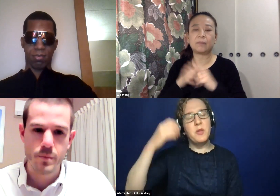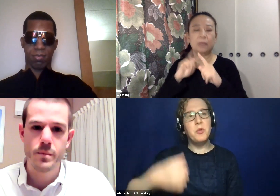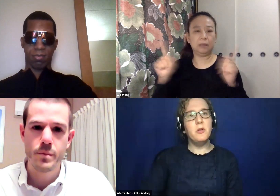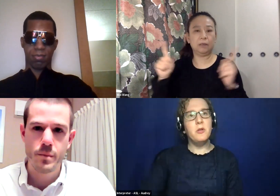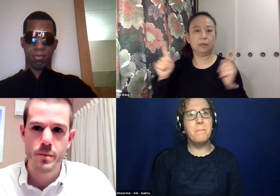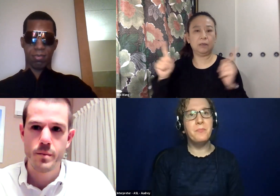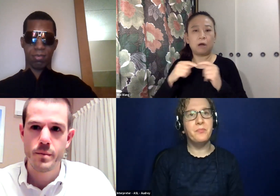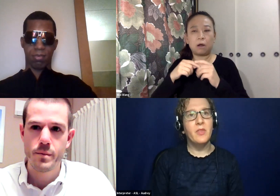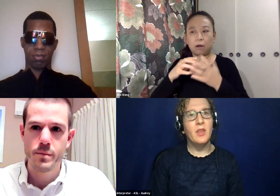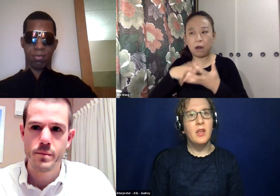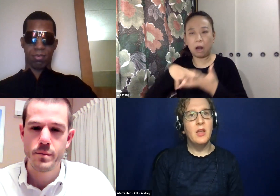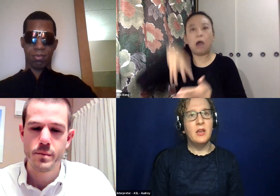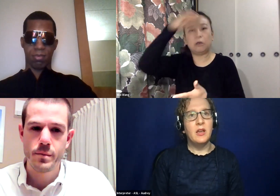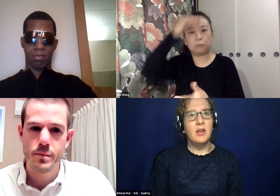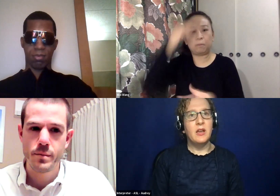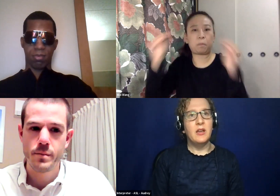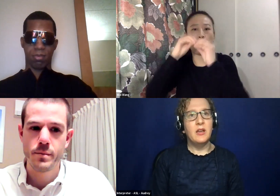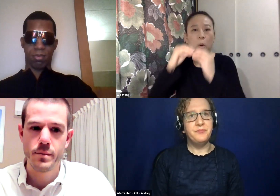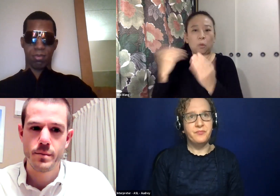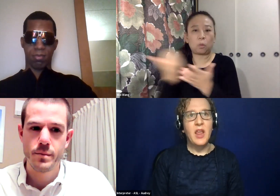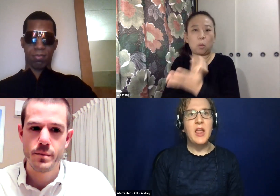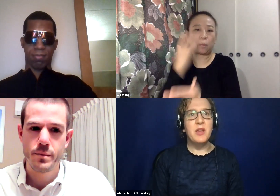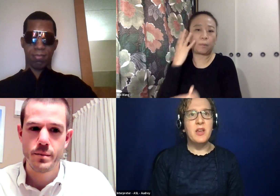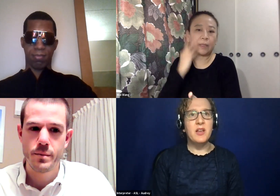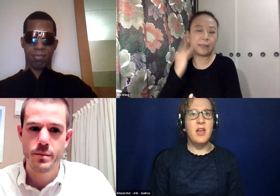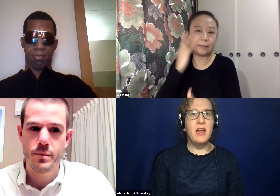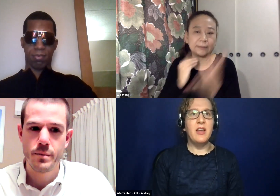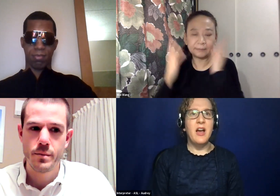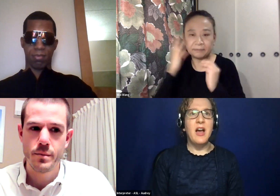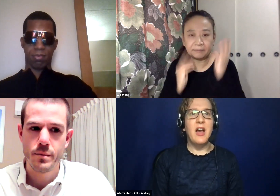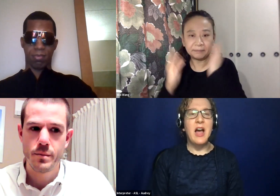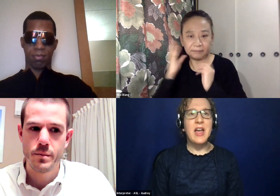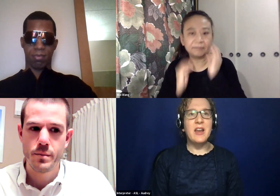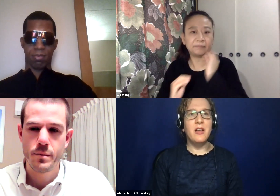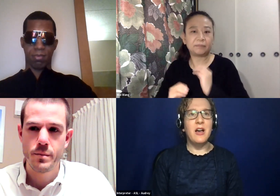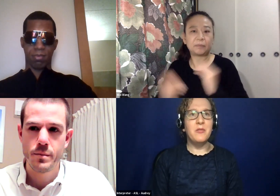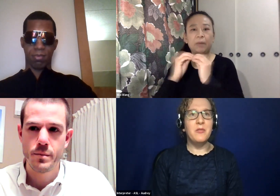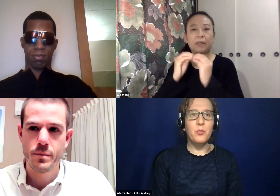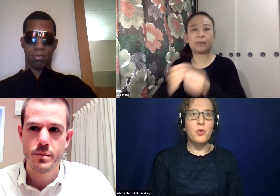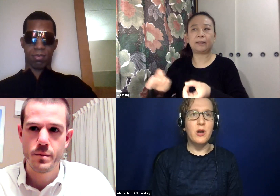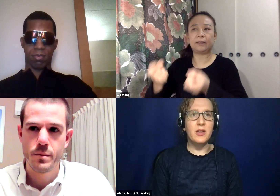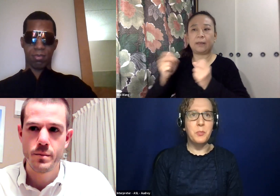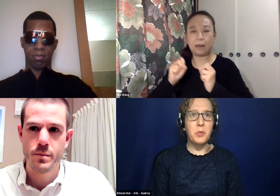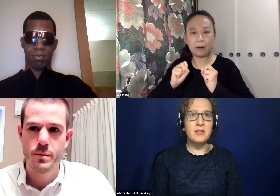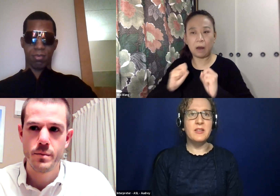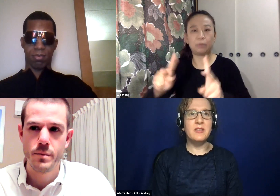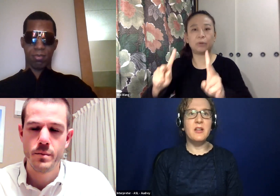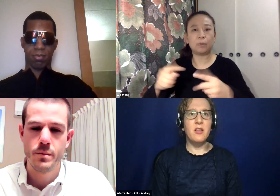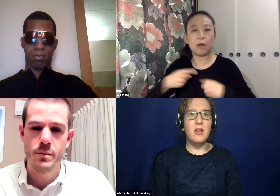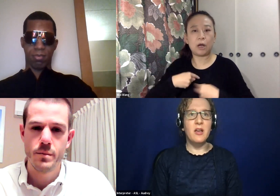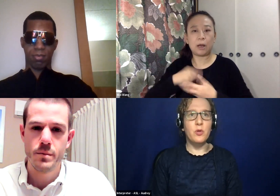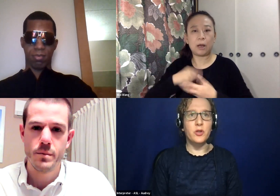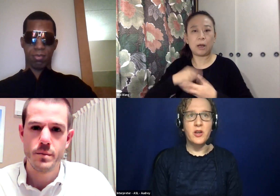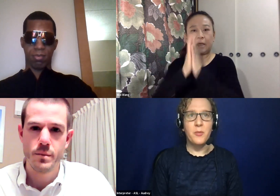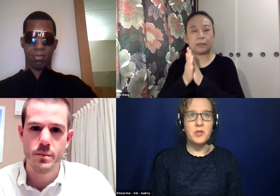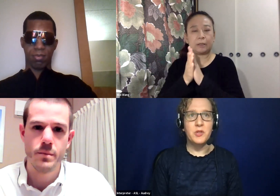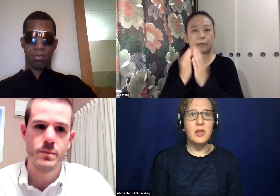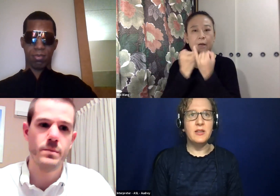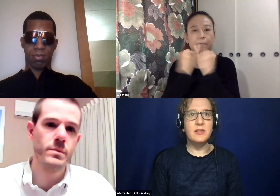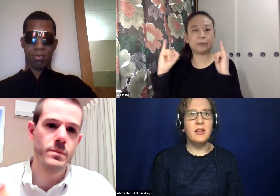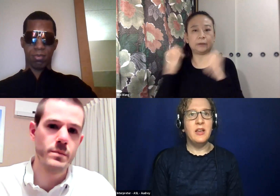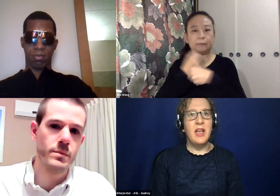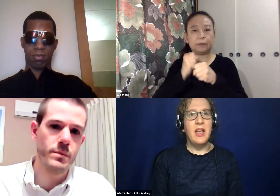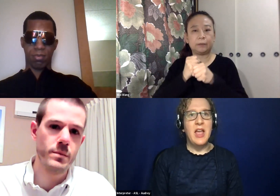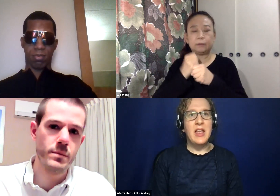with people, and because of that, I had a lot more experiences and a lot more learning opportunities,